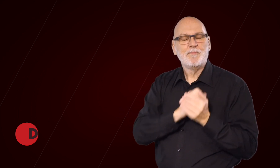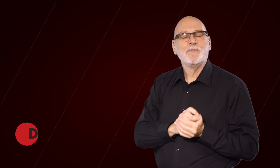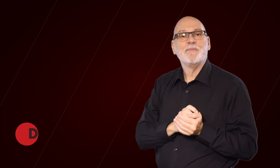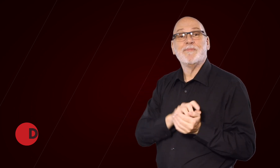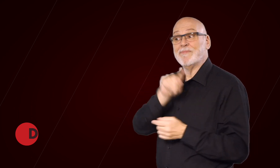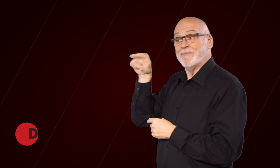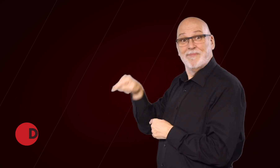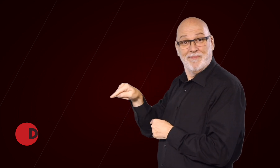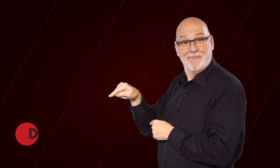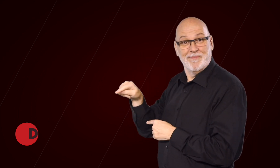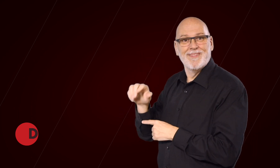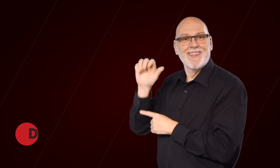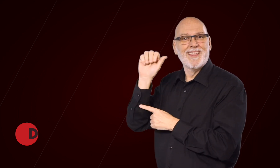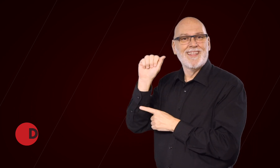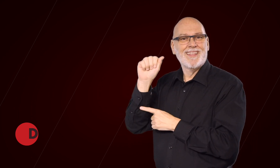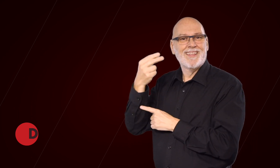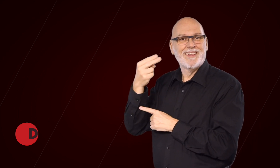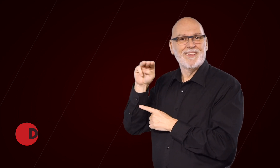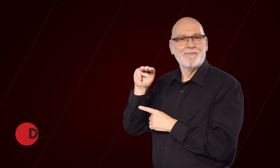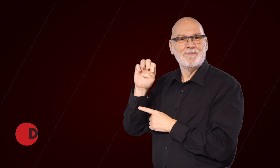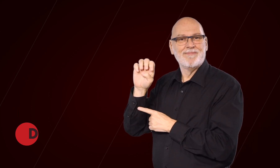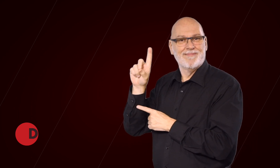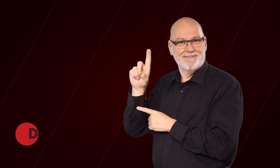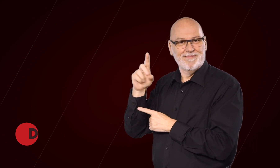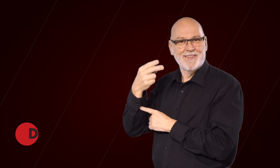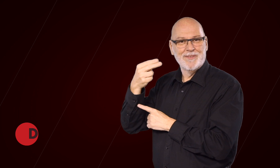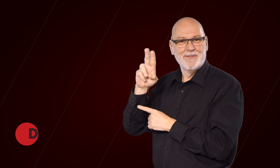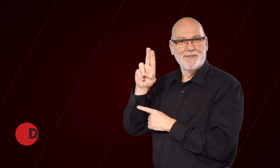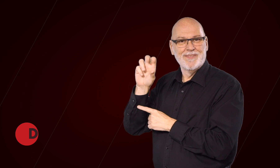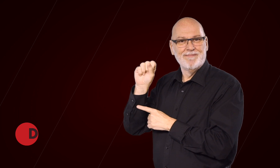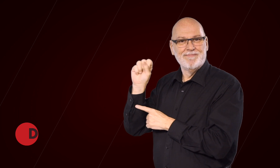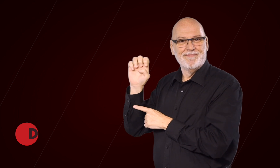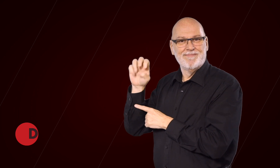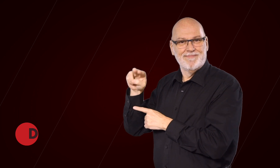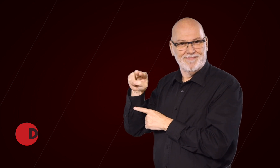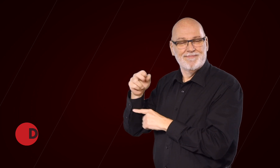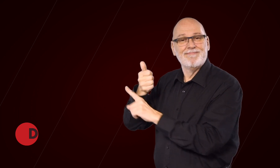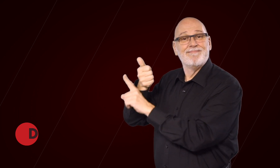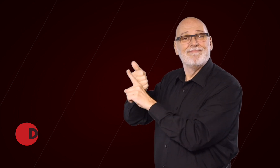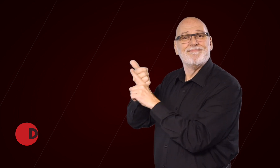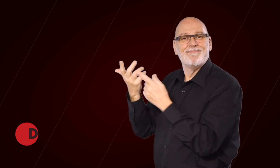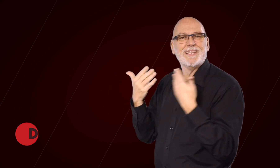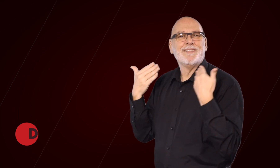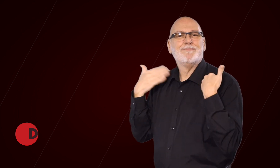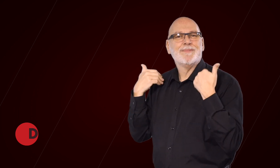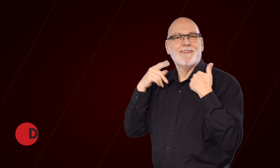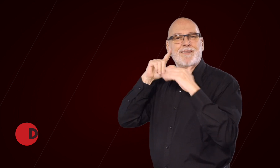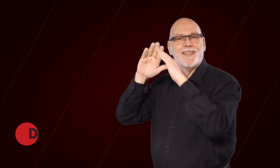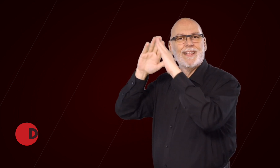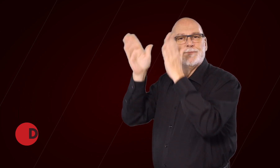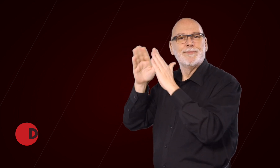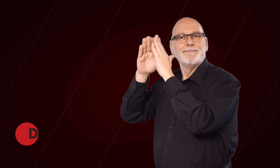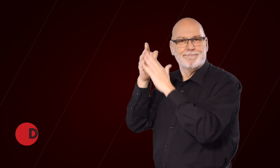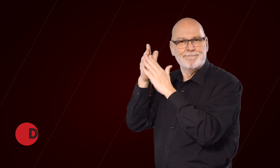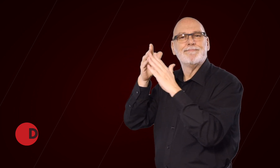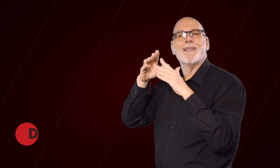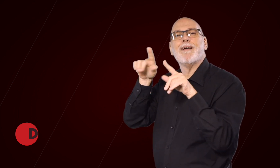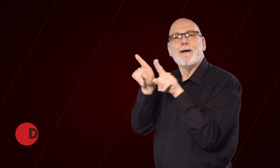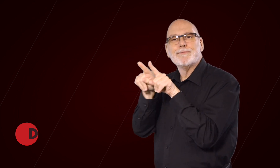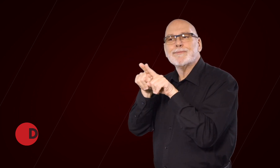Minister of Housing and Diversity and Inclusion - announced that